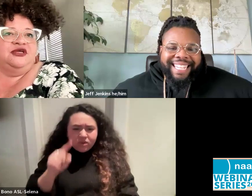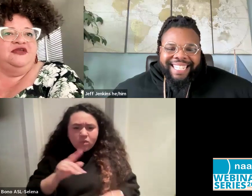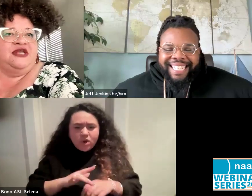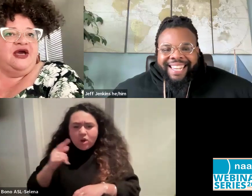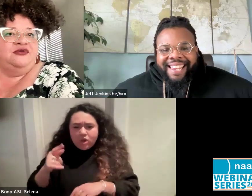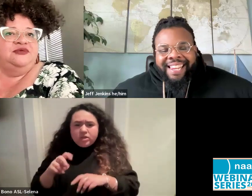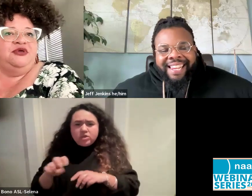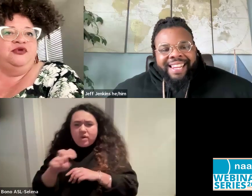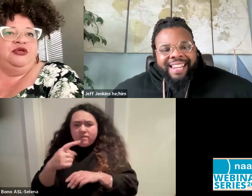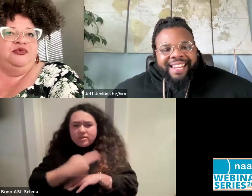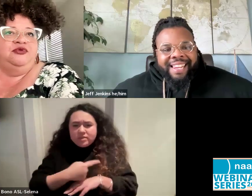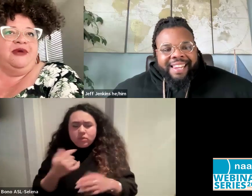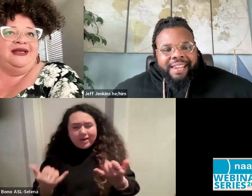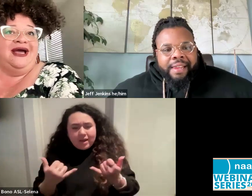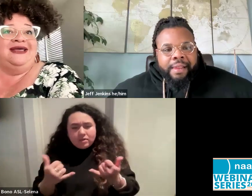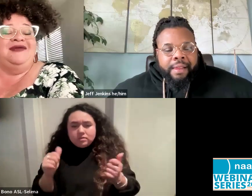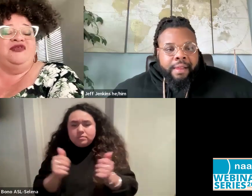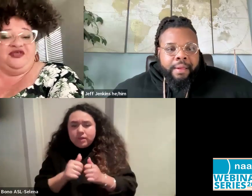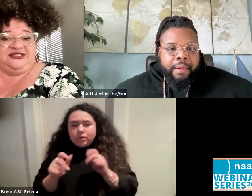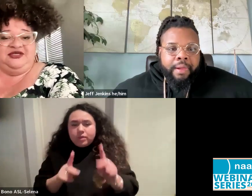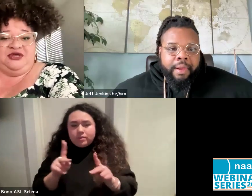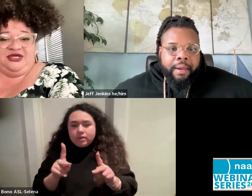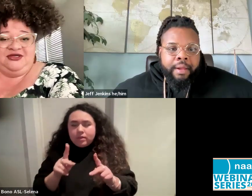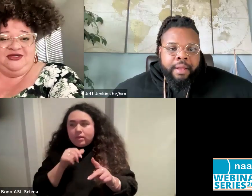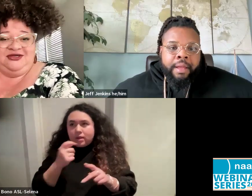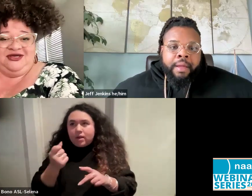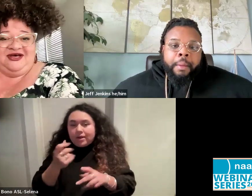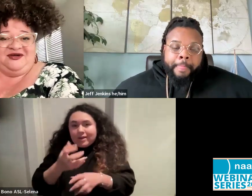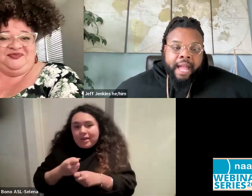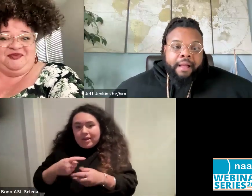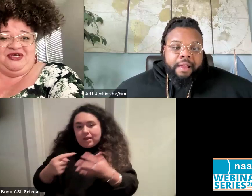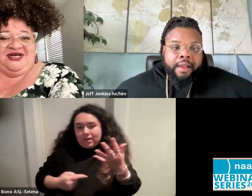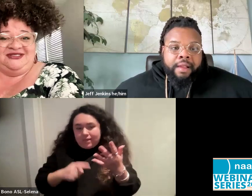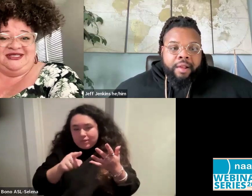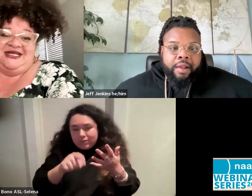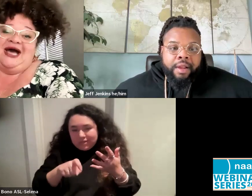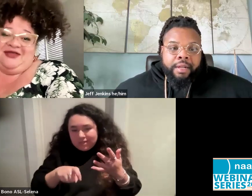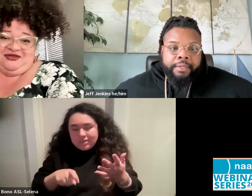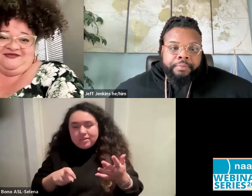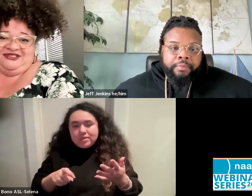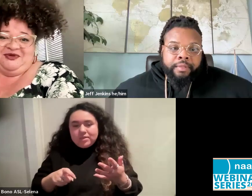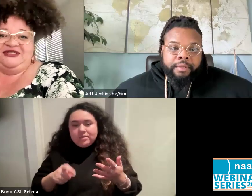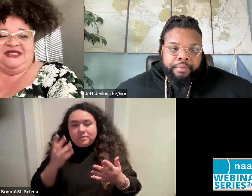or even now to be with people who might not get the things that you need because it's not their lived experience